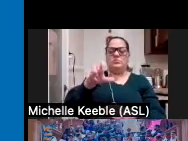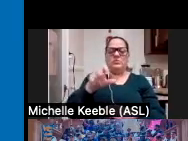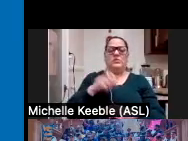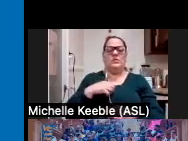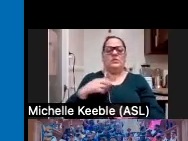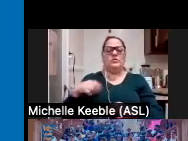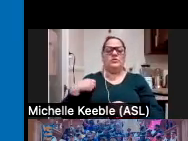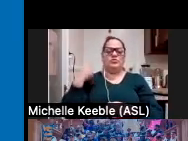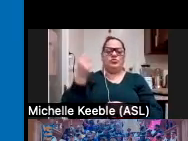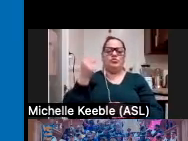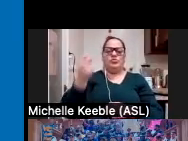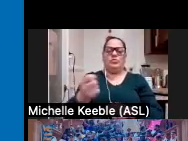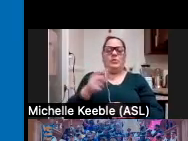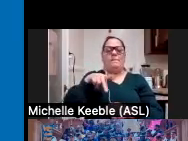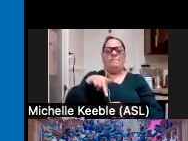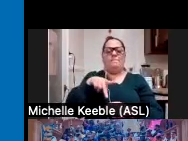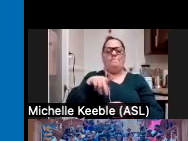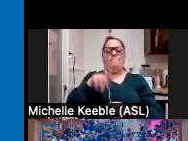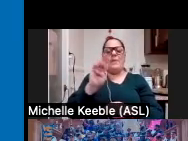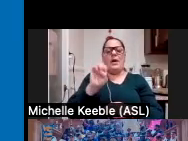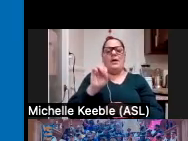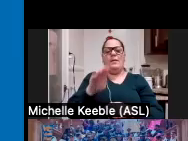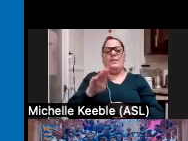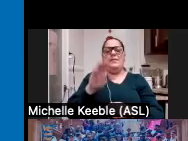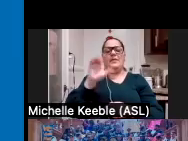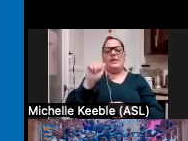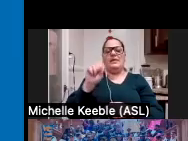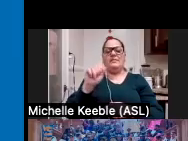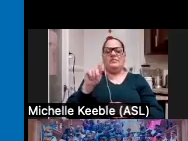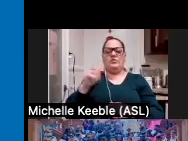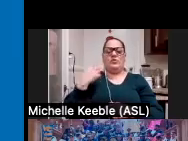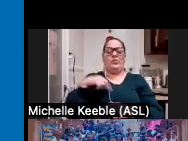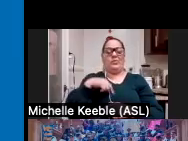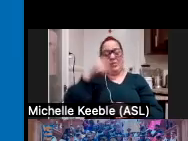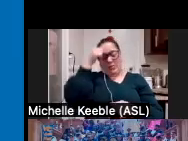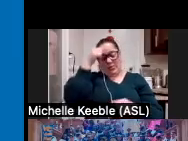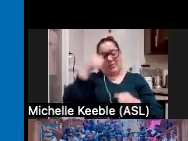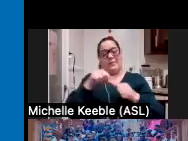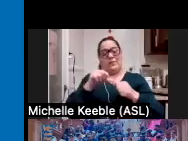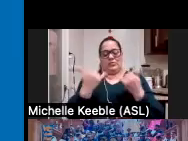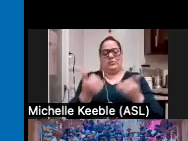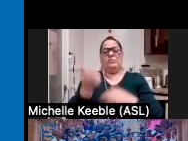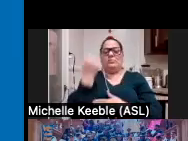of the great Bob Kafka, who I know we're all remembering here today to protest the lack of